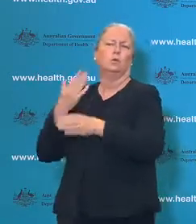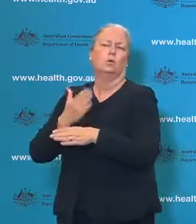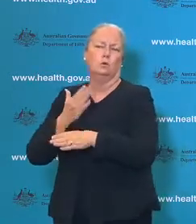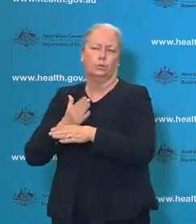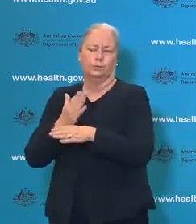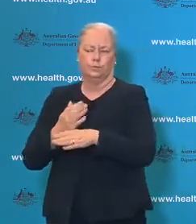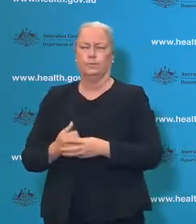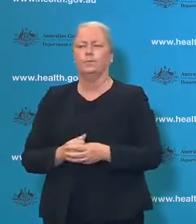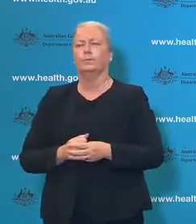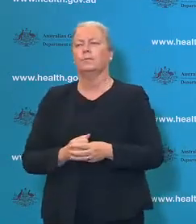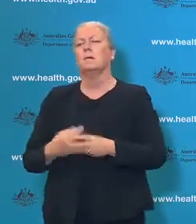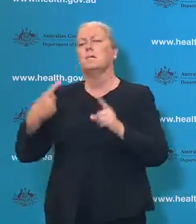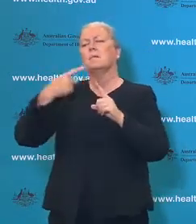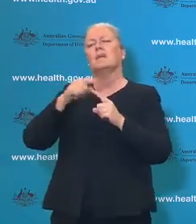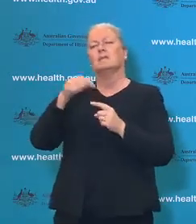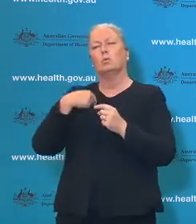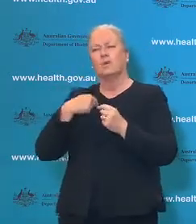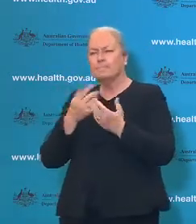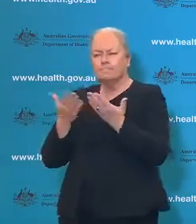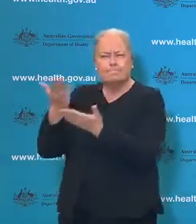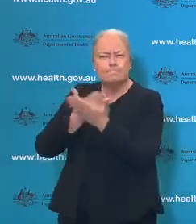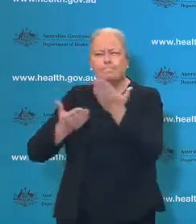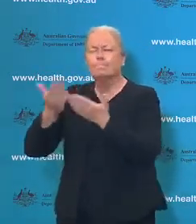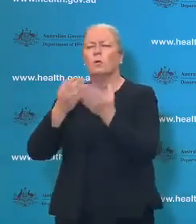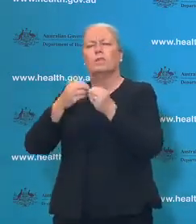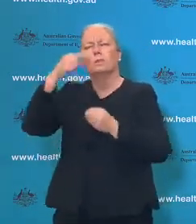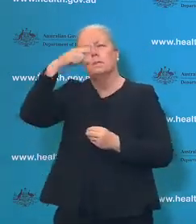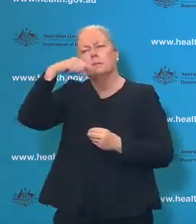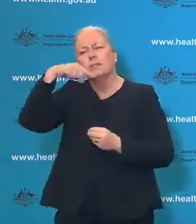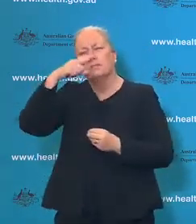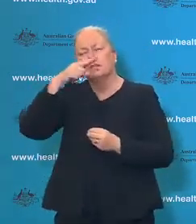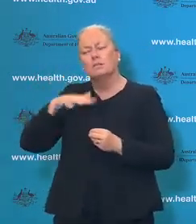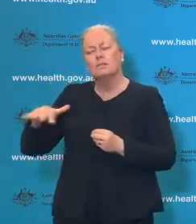focusing on community awareness and outreach particularly in high-risk areas